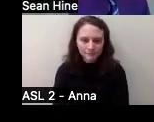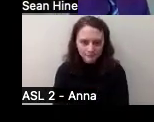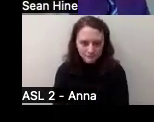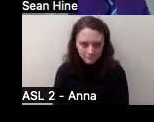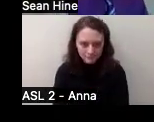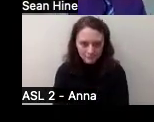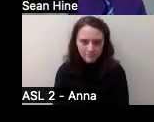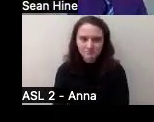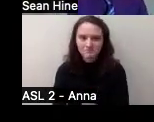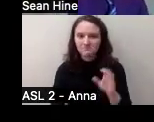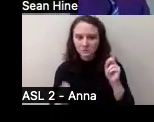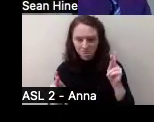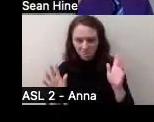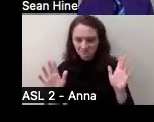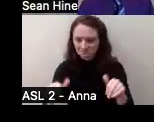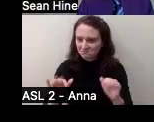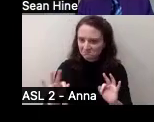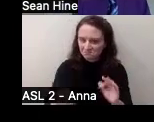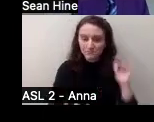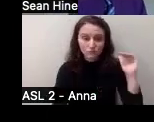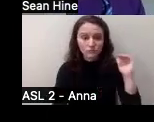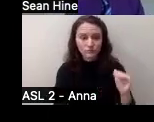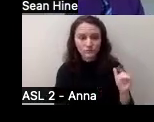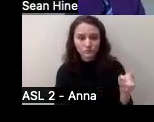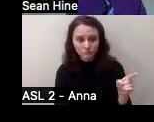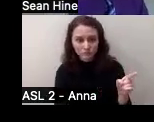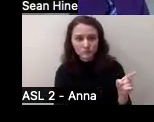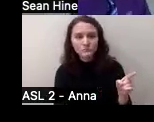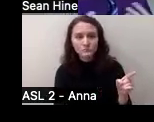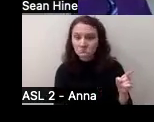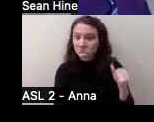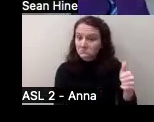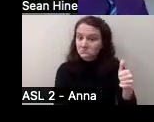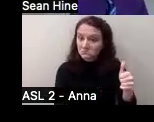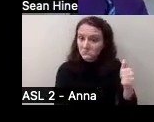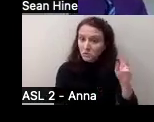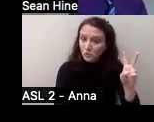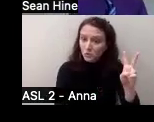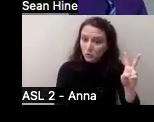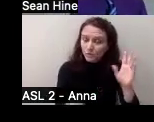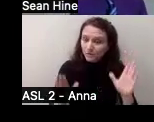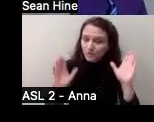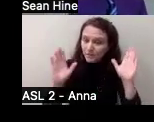No biggie there. The grant reviews well. It scores a two. Fantastic. It's doing really well.